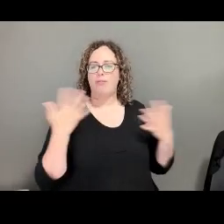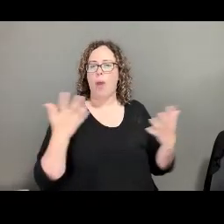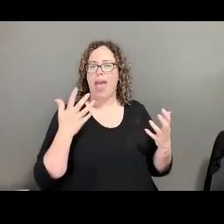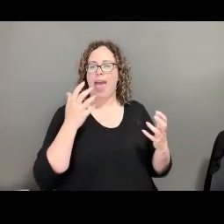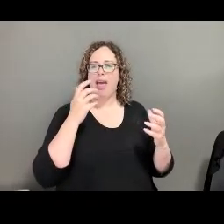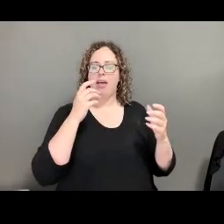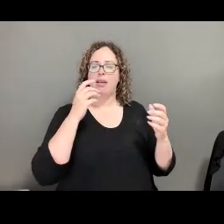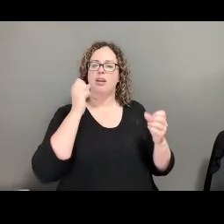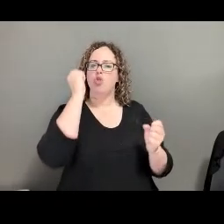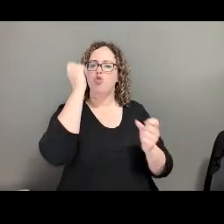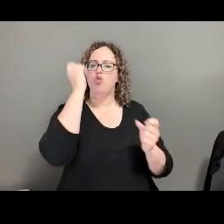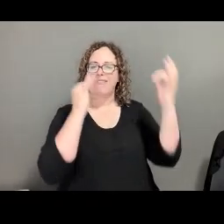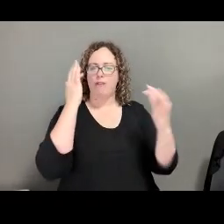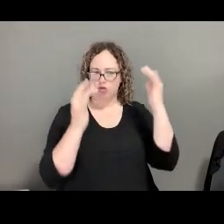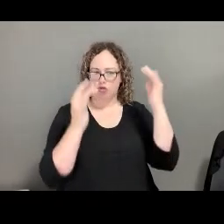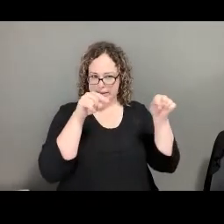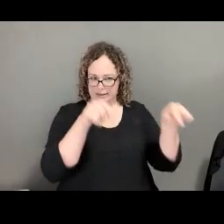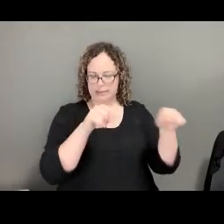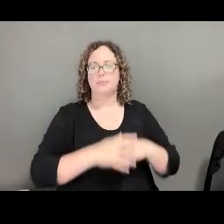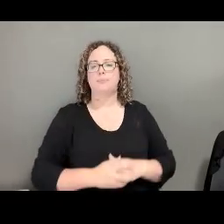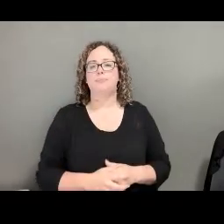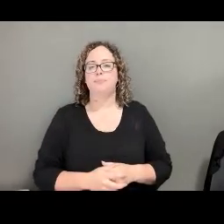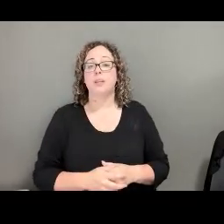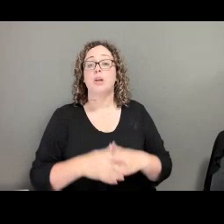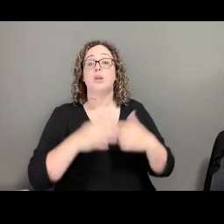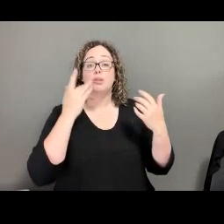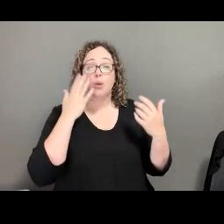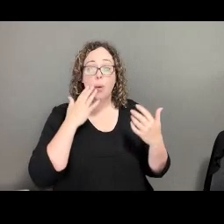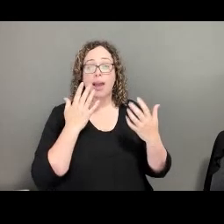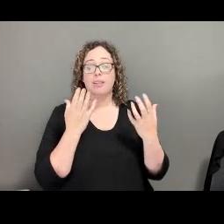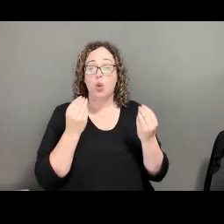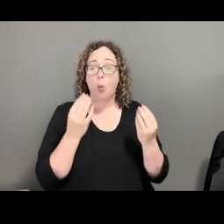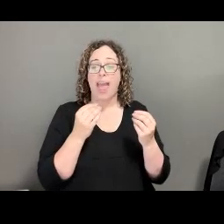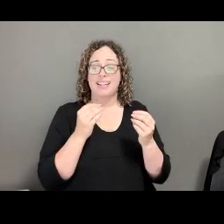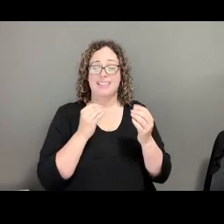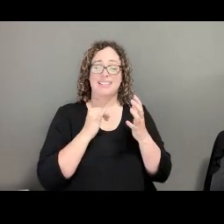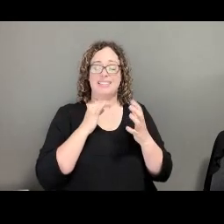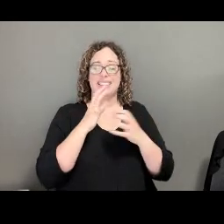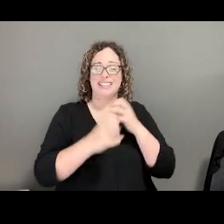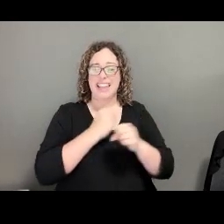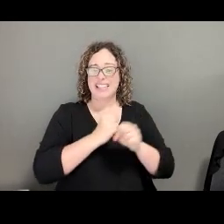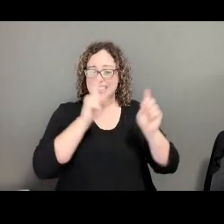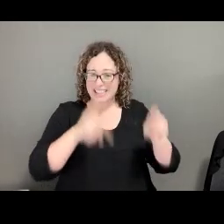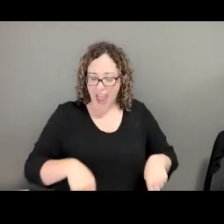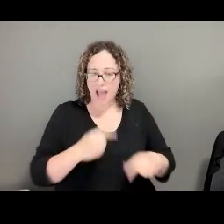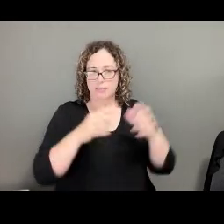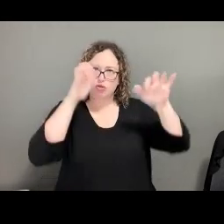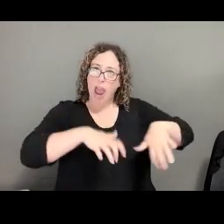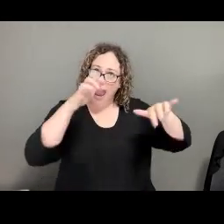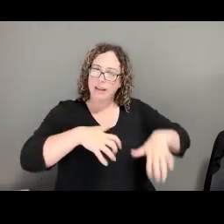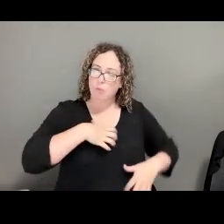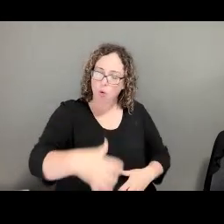when the wet season starts they start migrating down to the ocean. So they've built bridges on the island there that you can see.